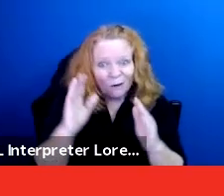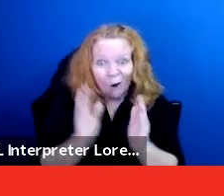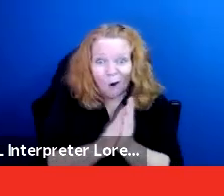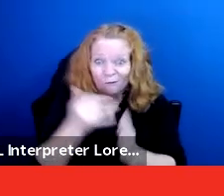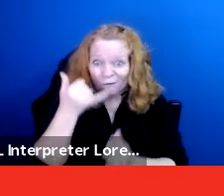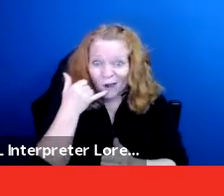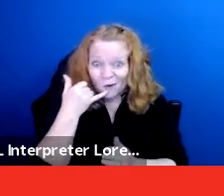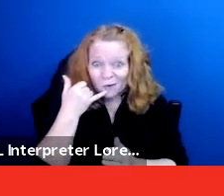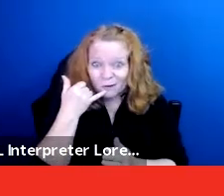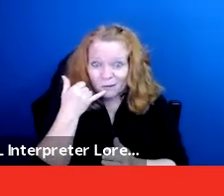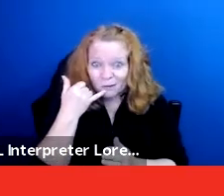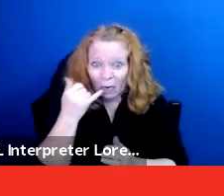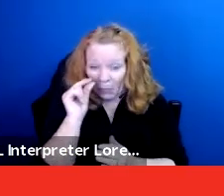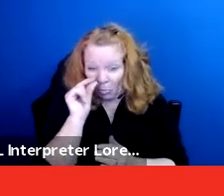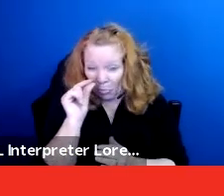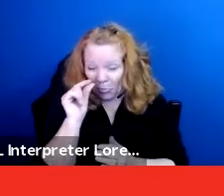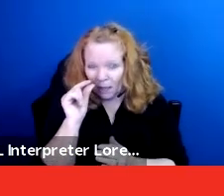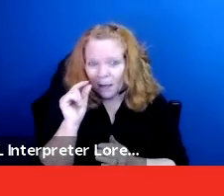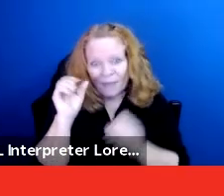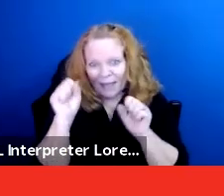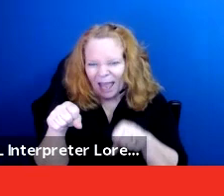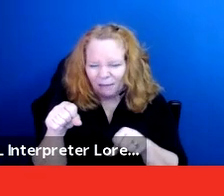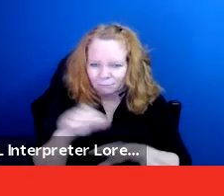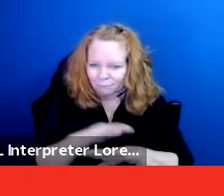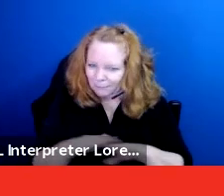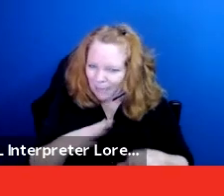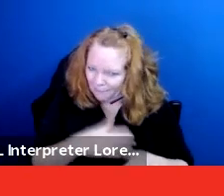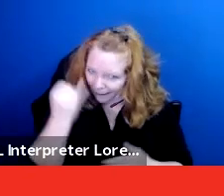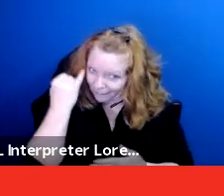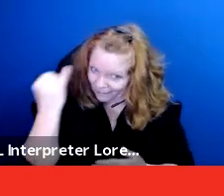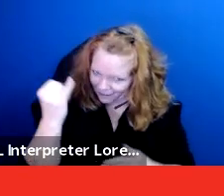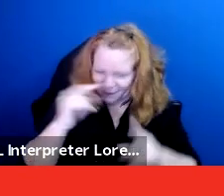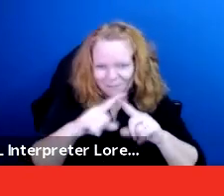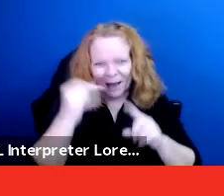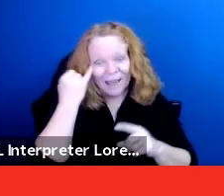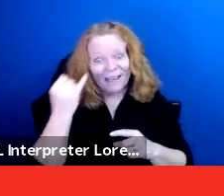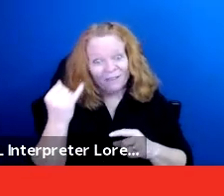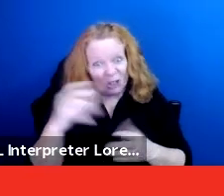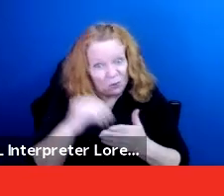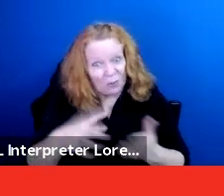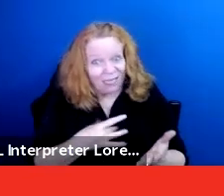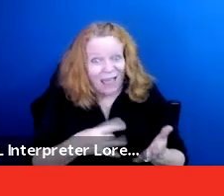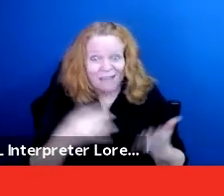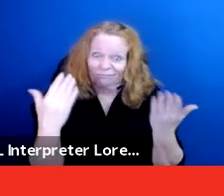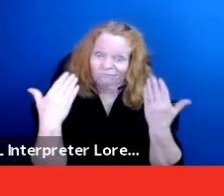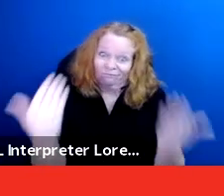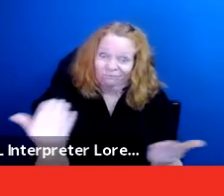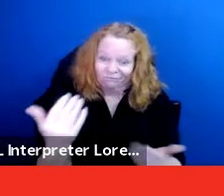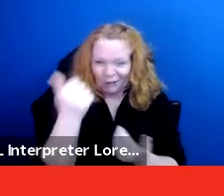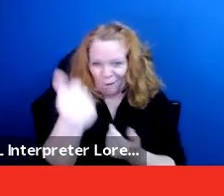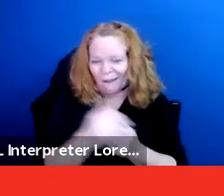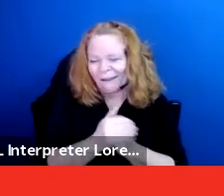they can I very much don't recommend it but if it works for you go for it and we decided that